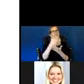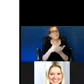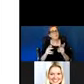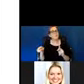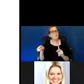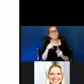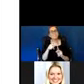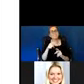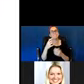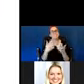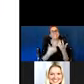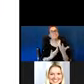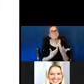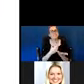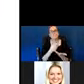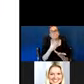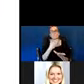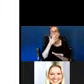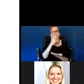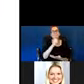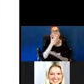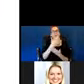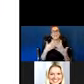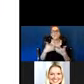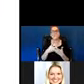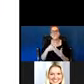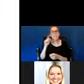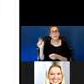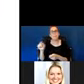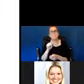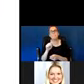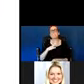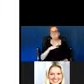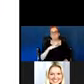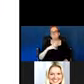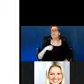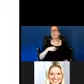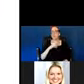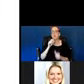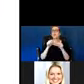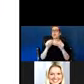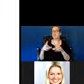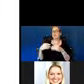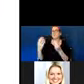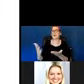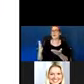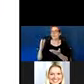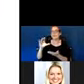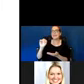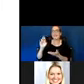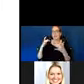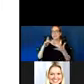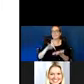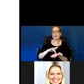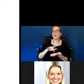And then we will always provide them with care on the street. Housing is key. We believe that housing is healthcare